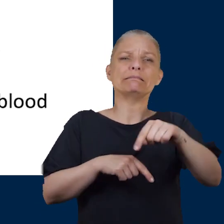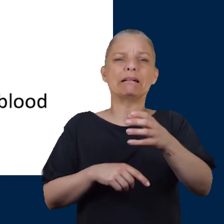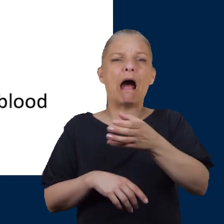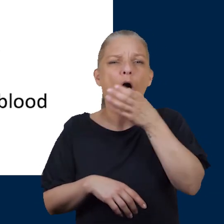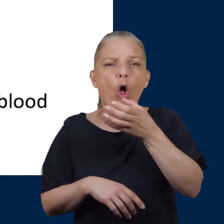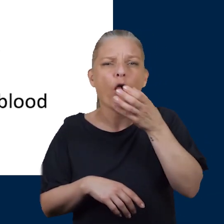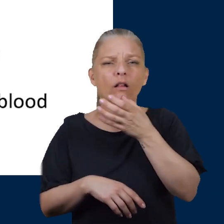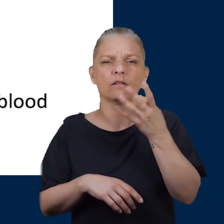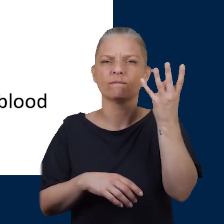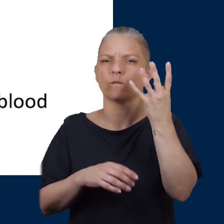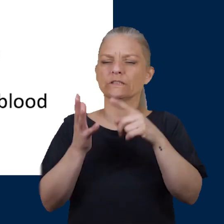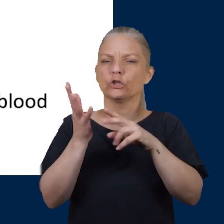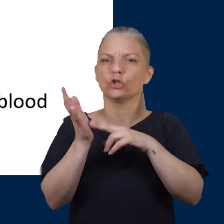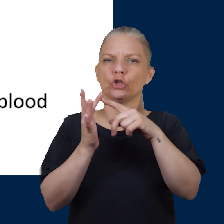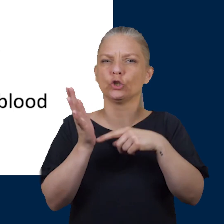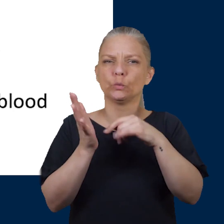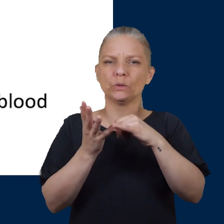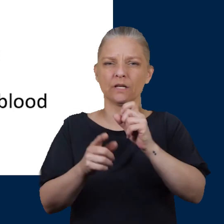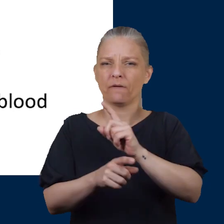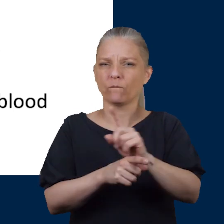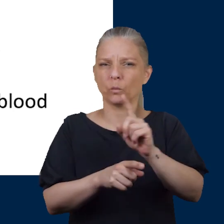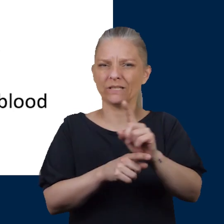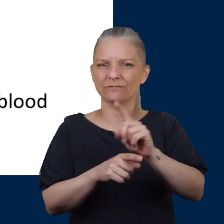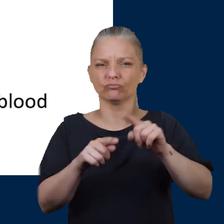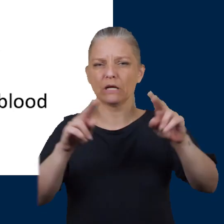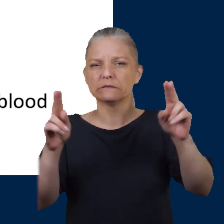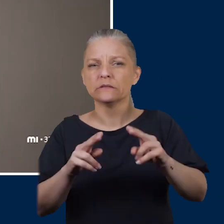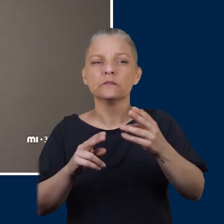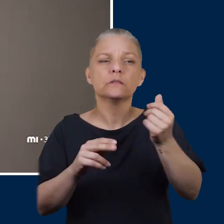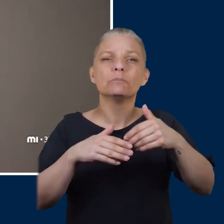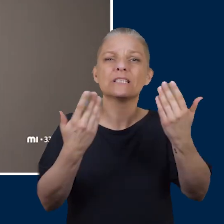and have some alcohol-free days and remember that weight loss can lead to